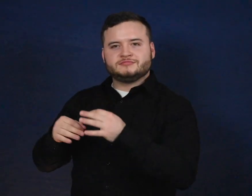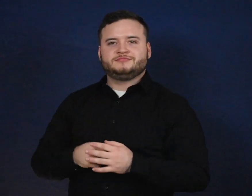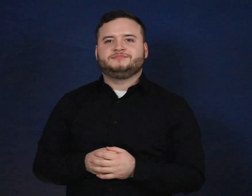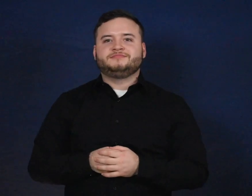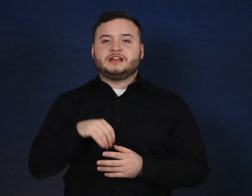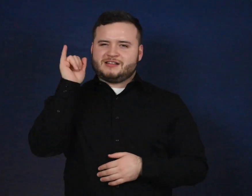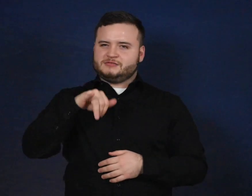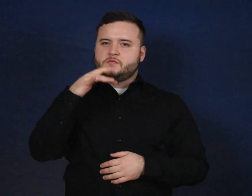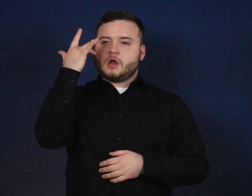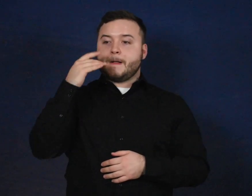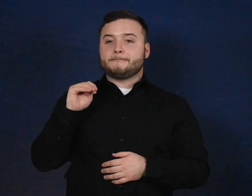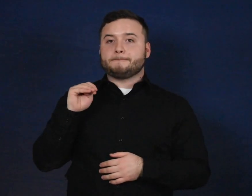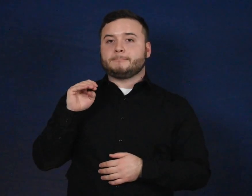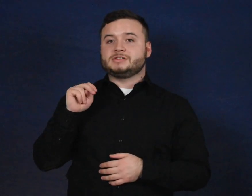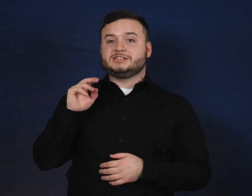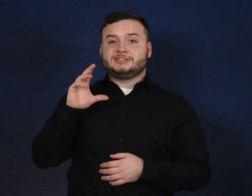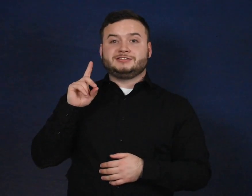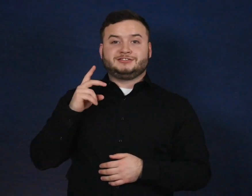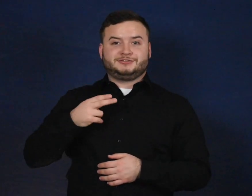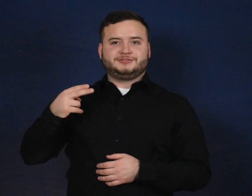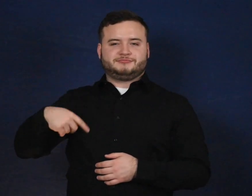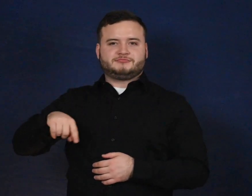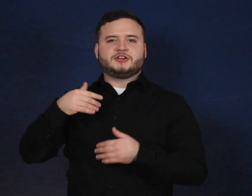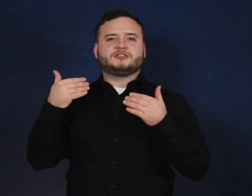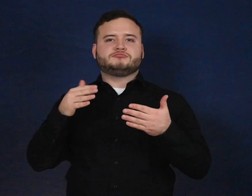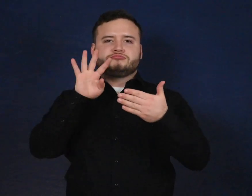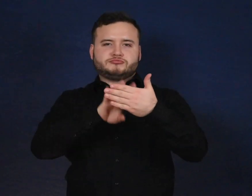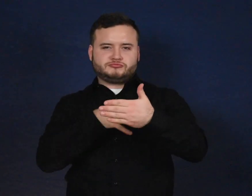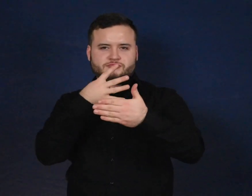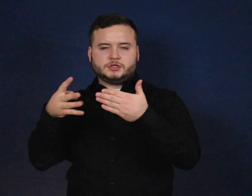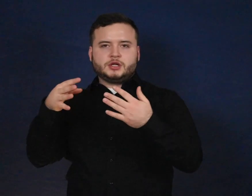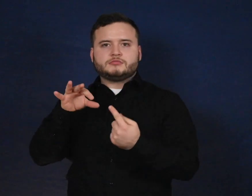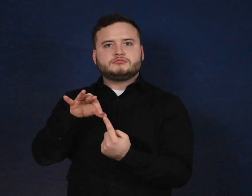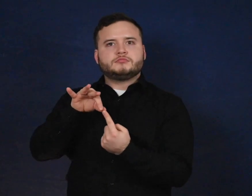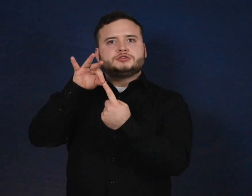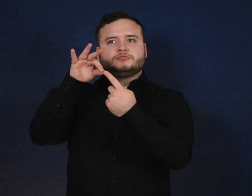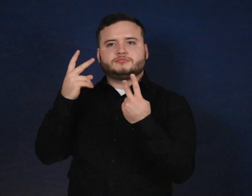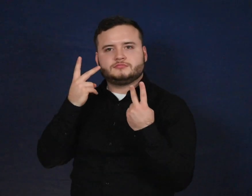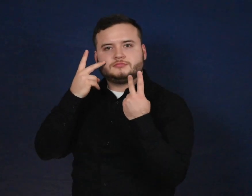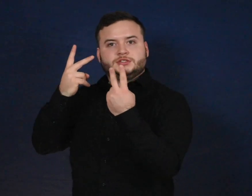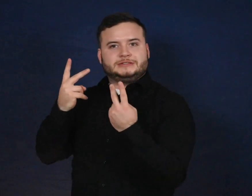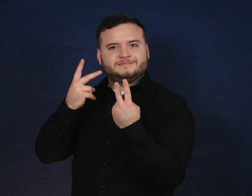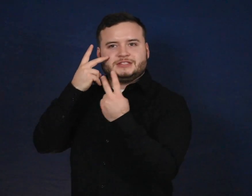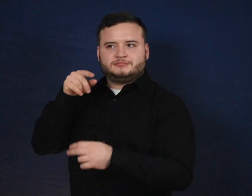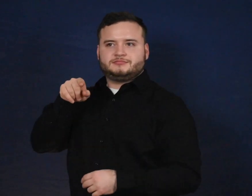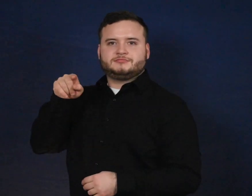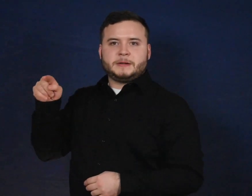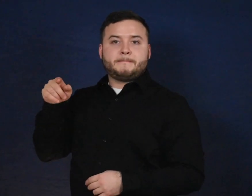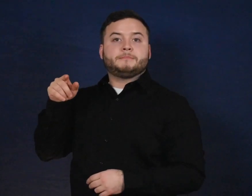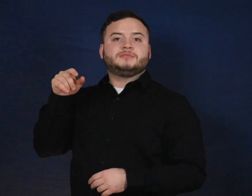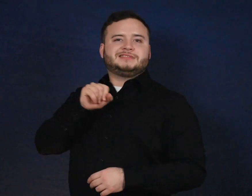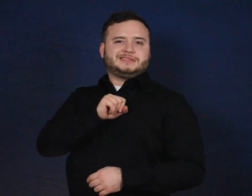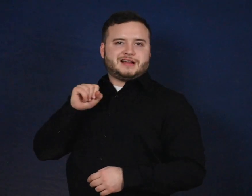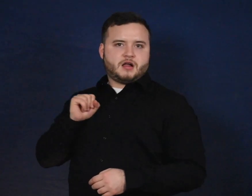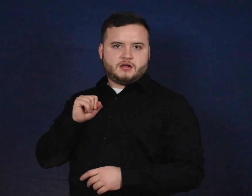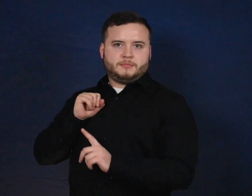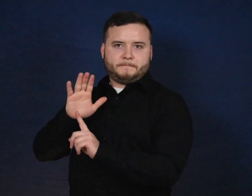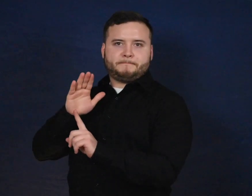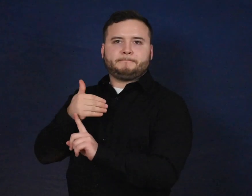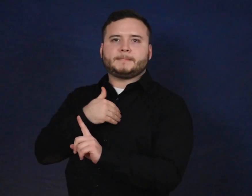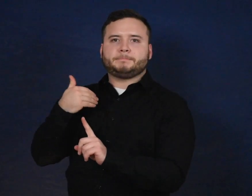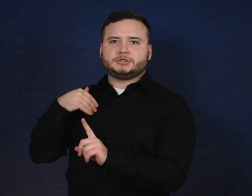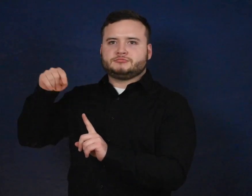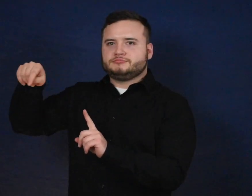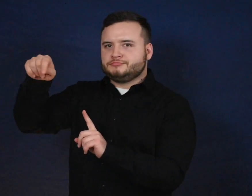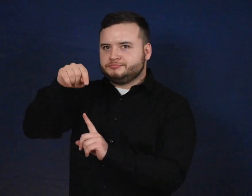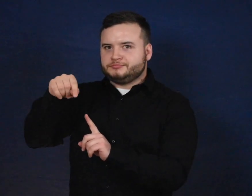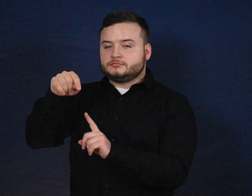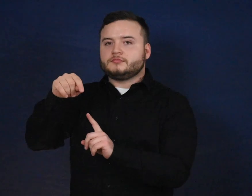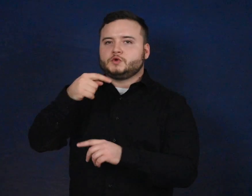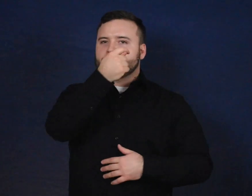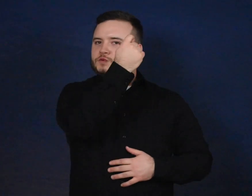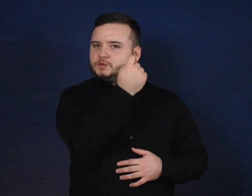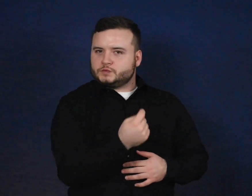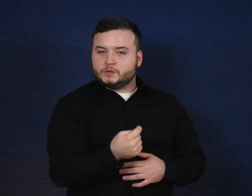That is why MNCDHH is scheduling special visits to members of the Senate on Tuesdays